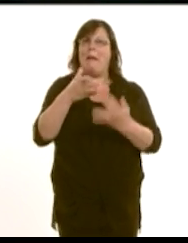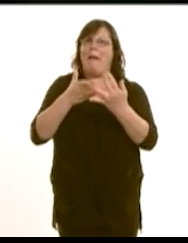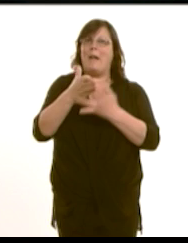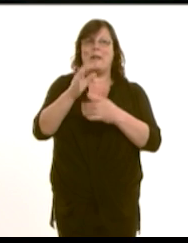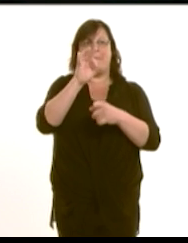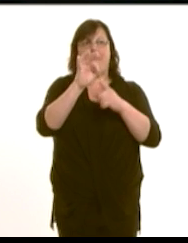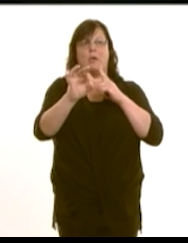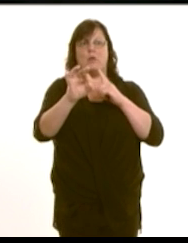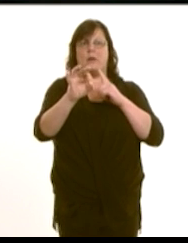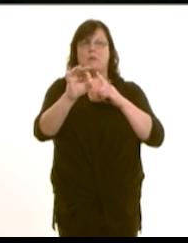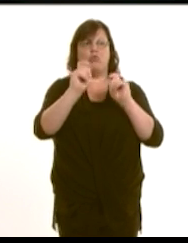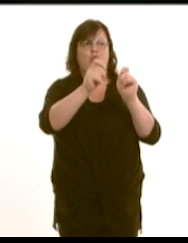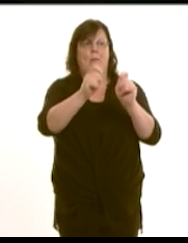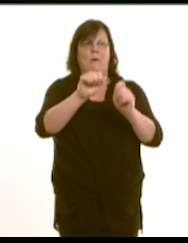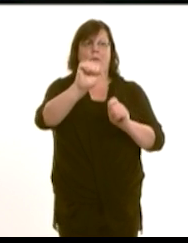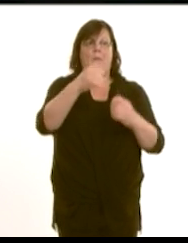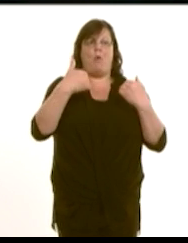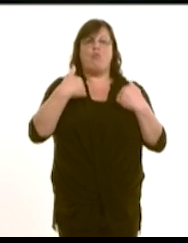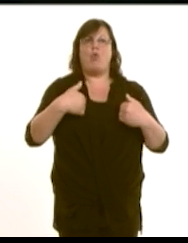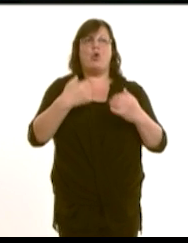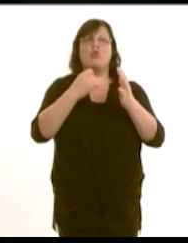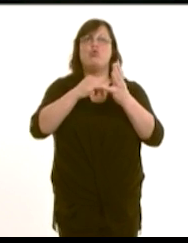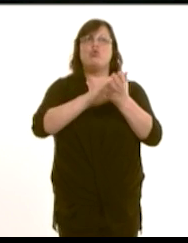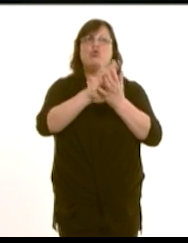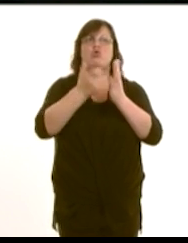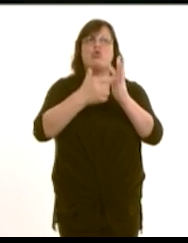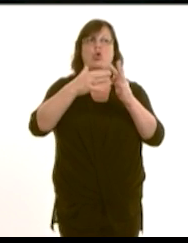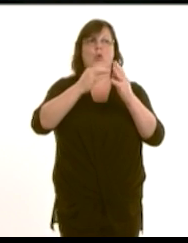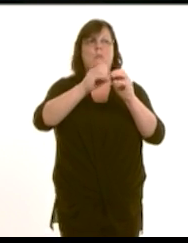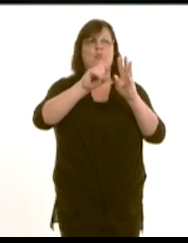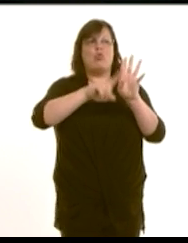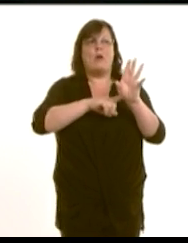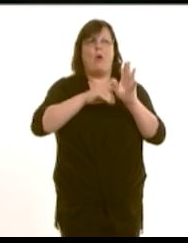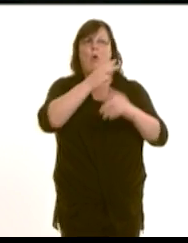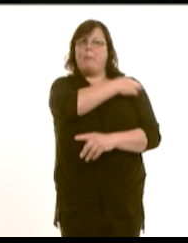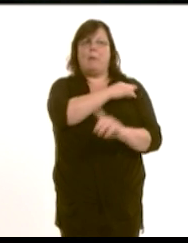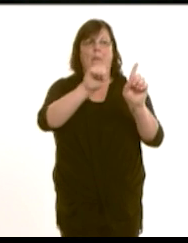treatment from the Royal Shrewsbury Hospital following a reconfiguration of services, which